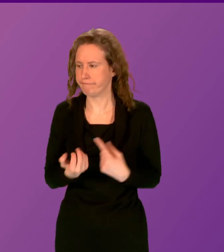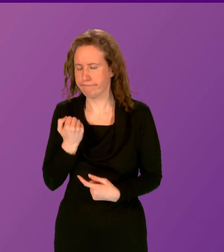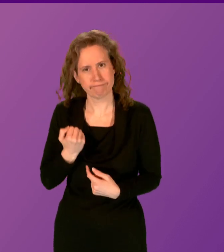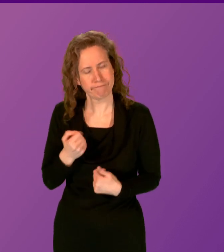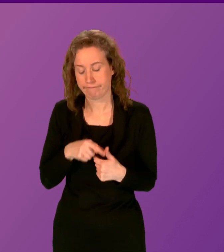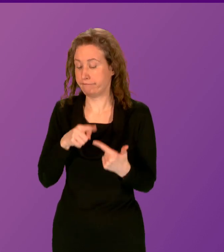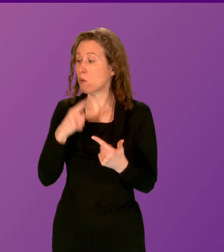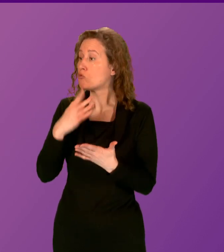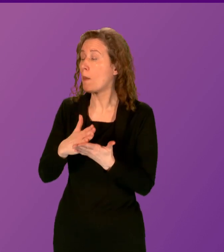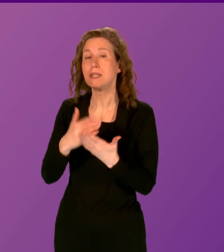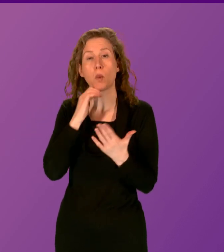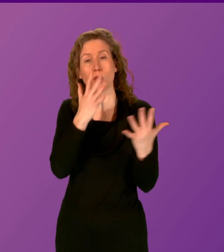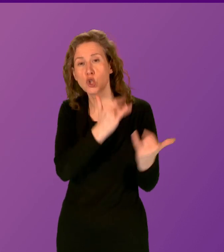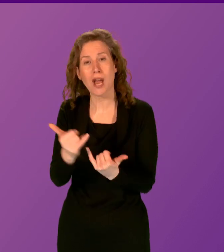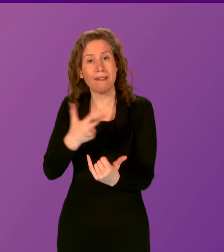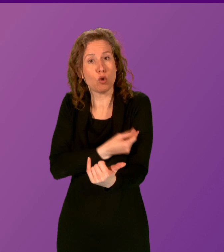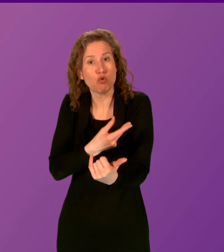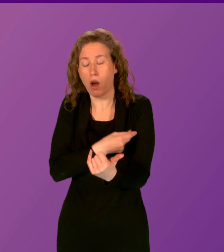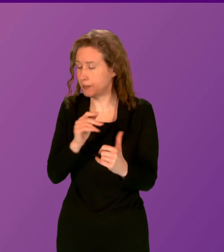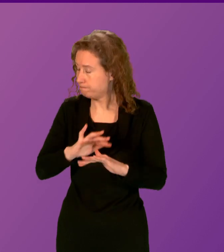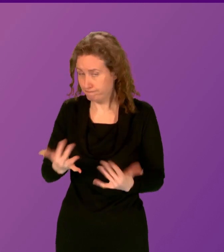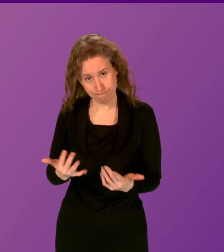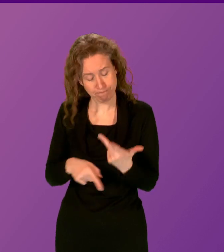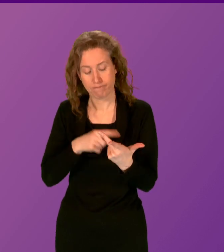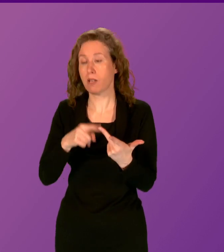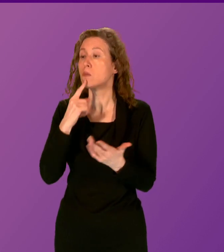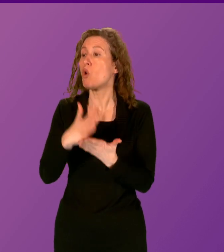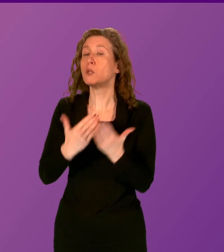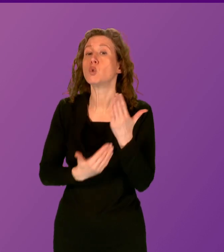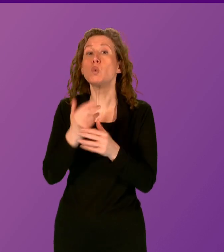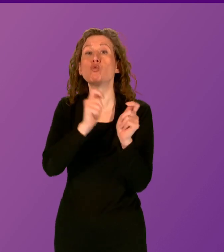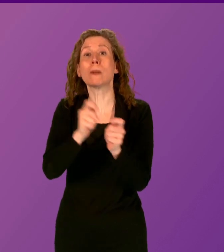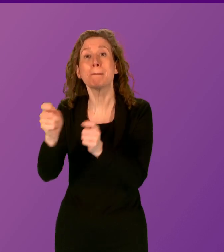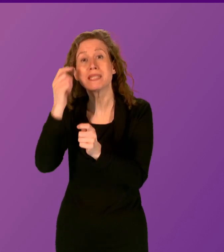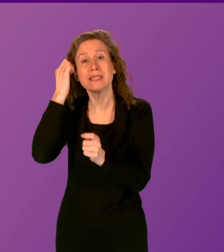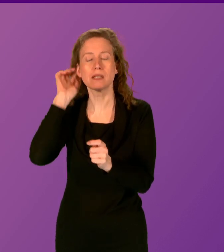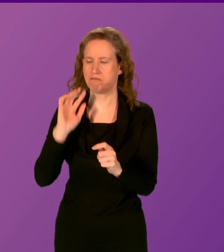Promises on drug-checking facilities—not delivered. Promises on new treatment standards—broken.